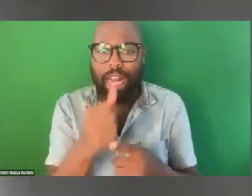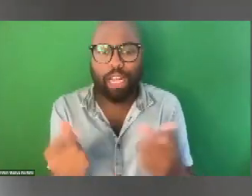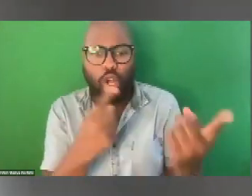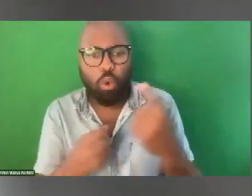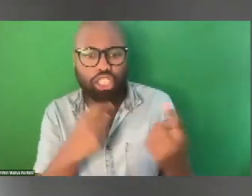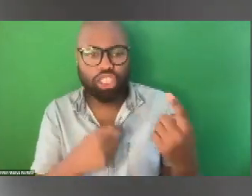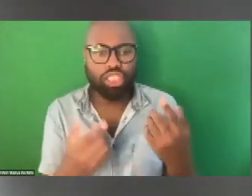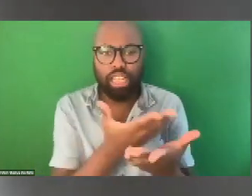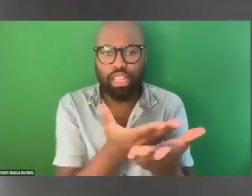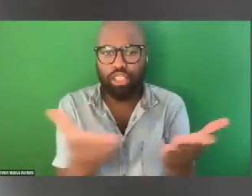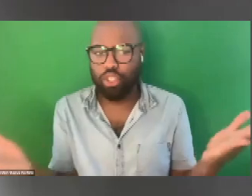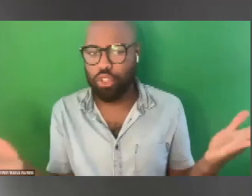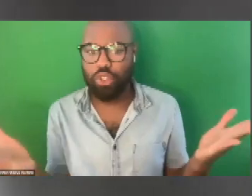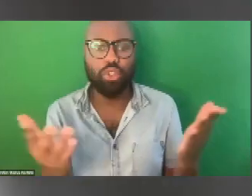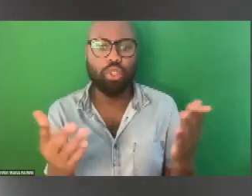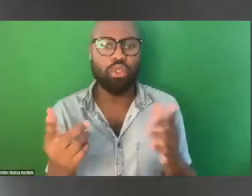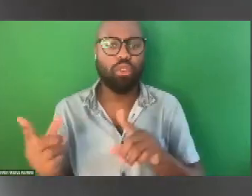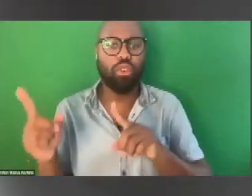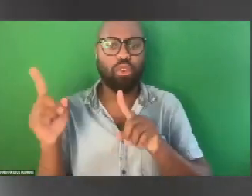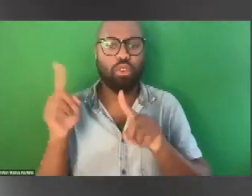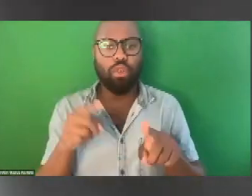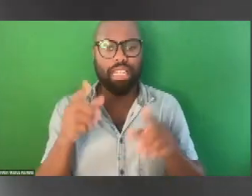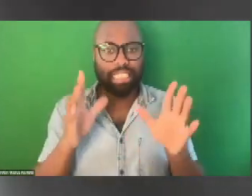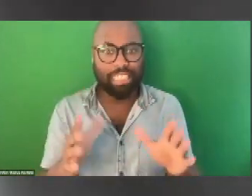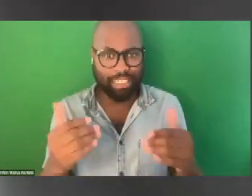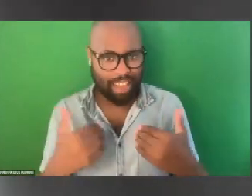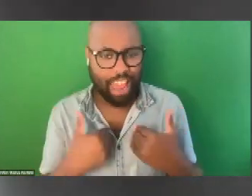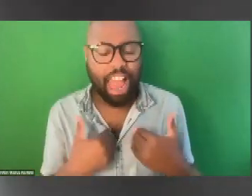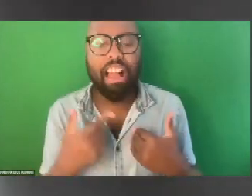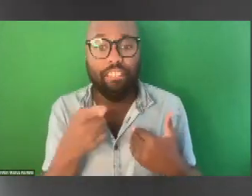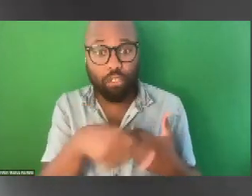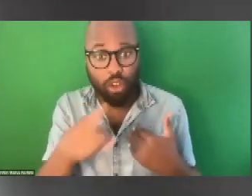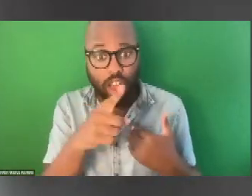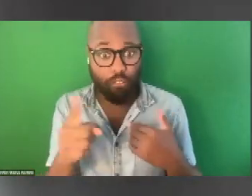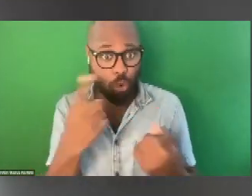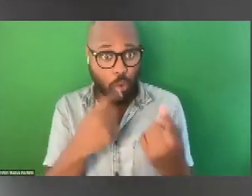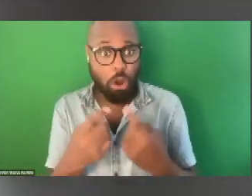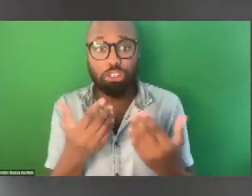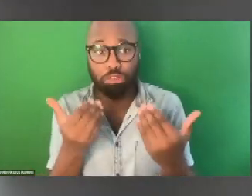So please, if you do have a question, place that in the chat and we'll try to get to